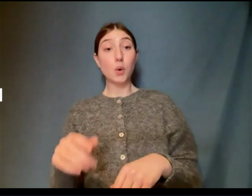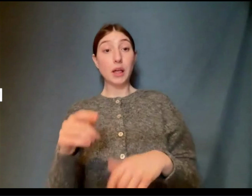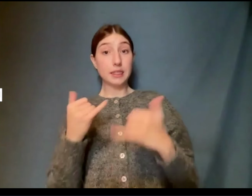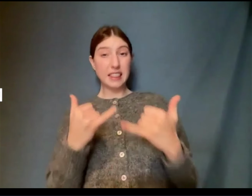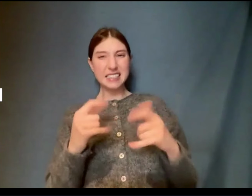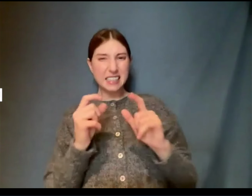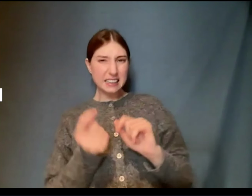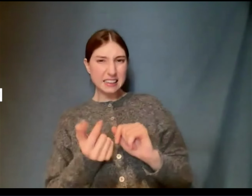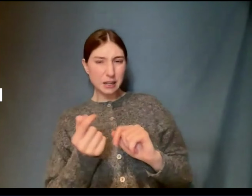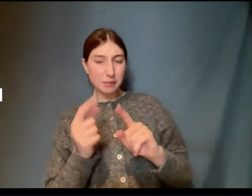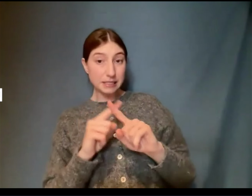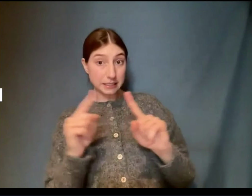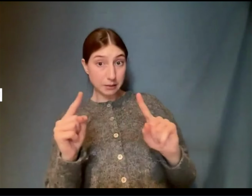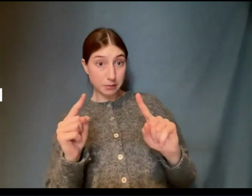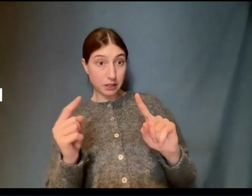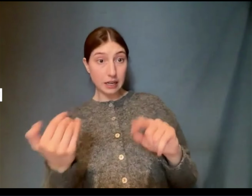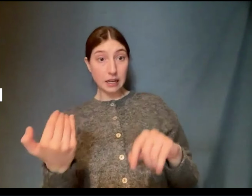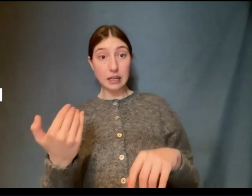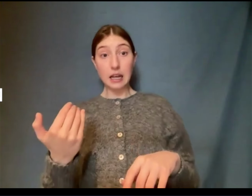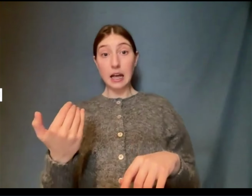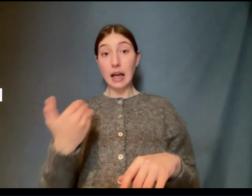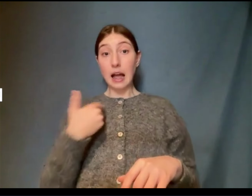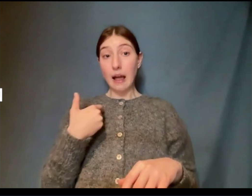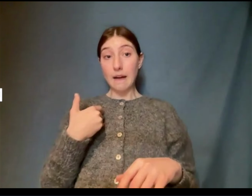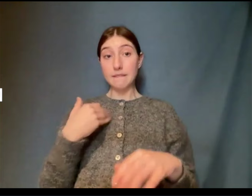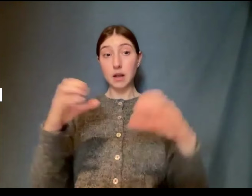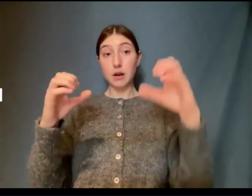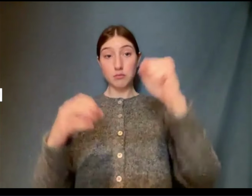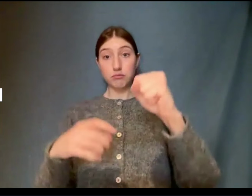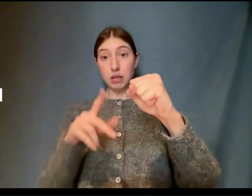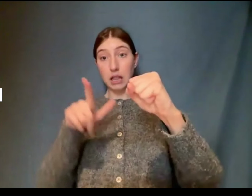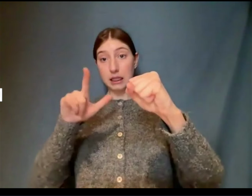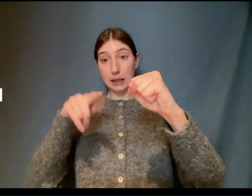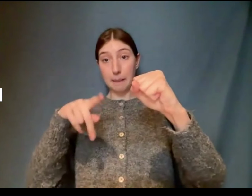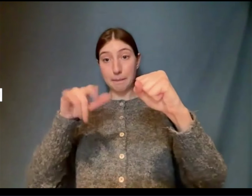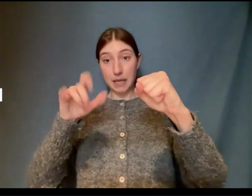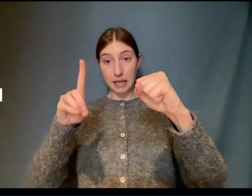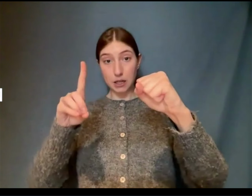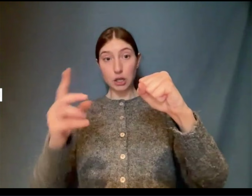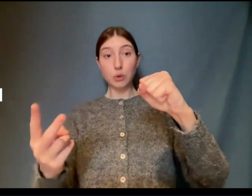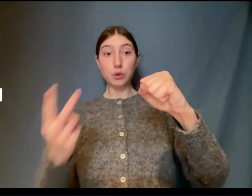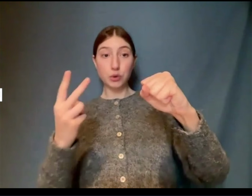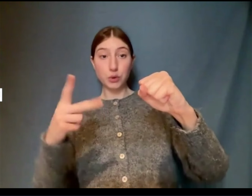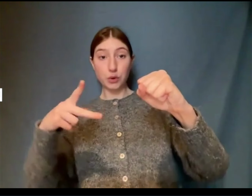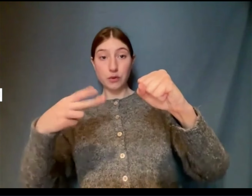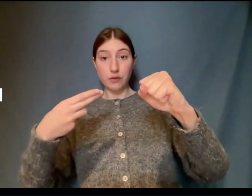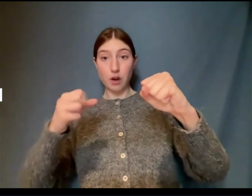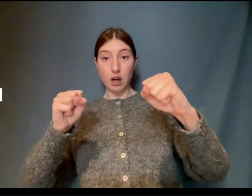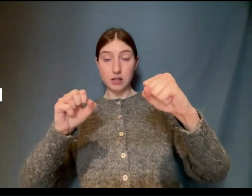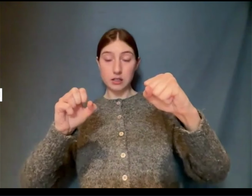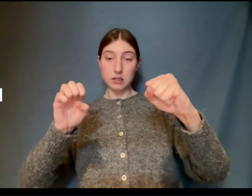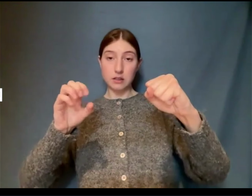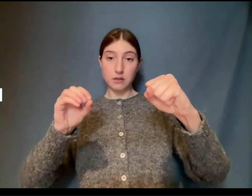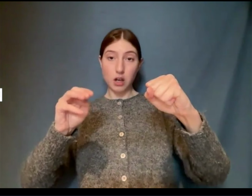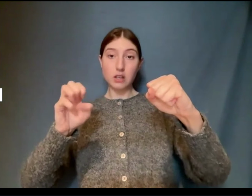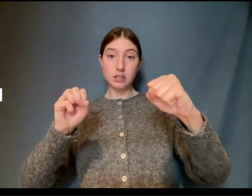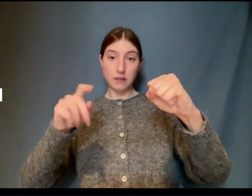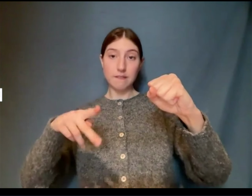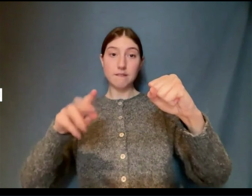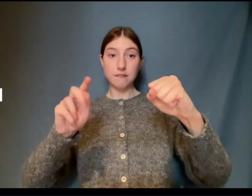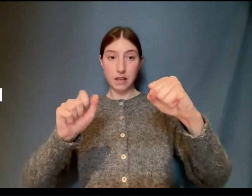acids. And you can see that here. And here we have a phosphate group that's attached. So it only has